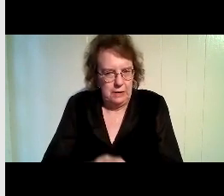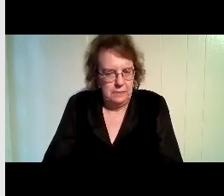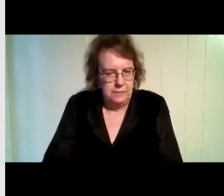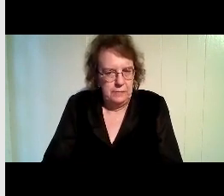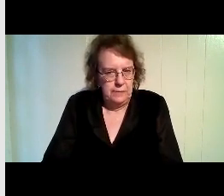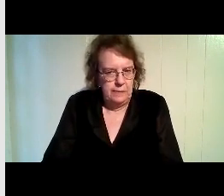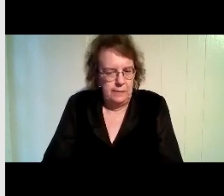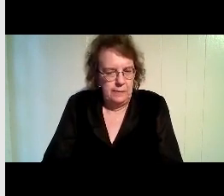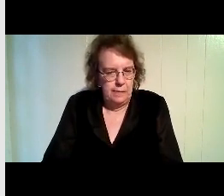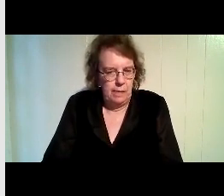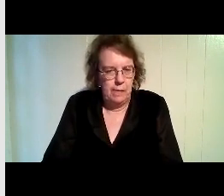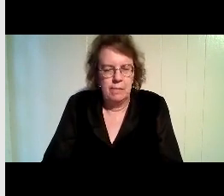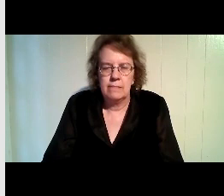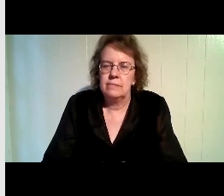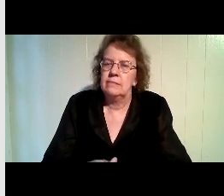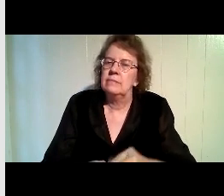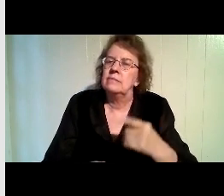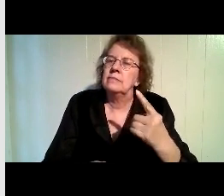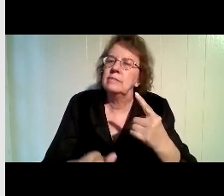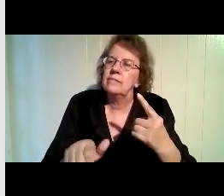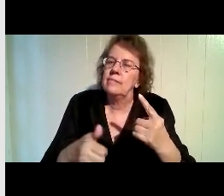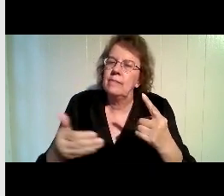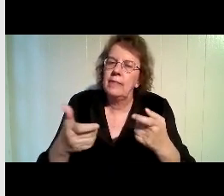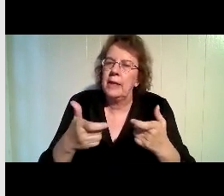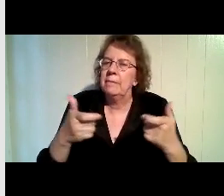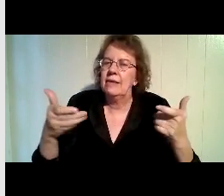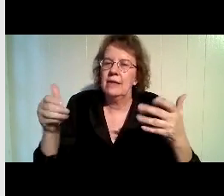Now there is one other big thing that can happen in PowerPoints